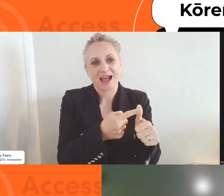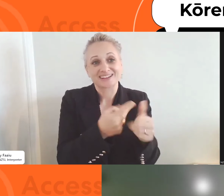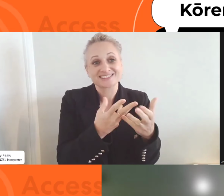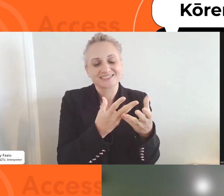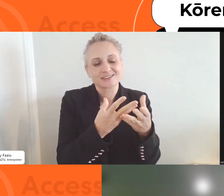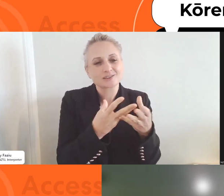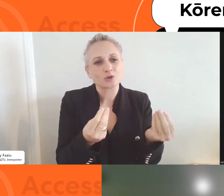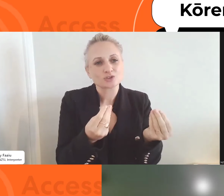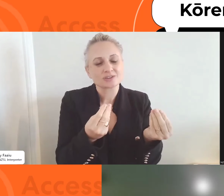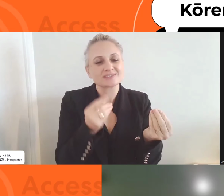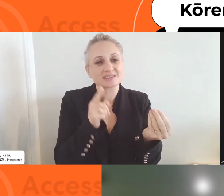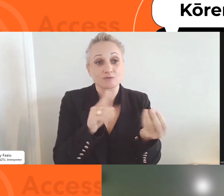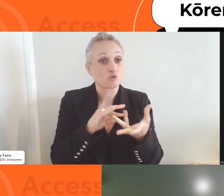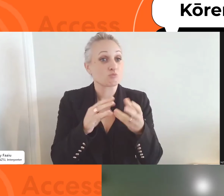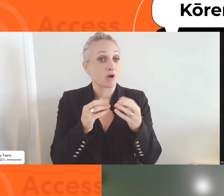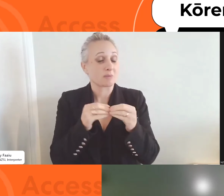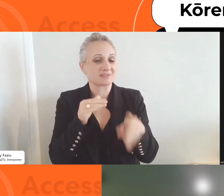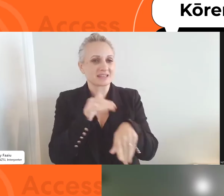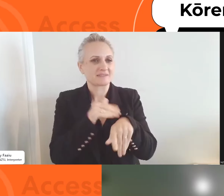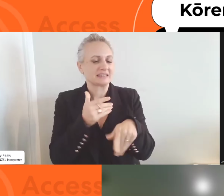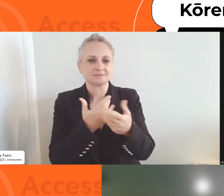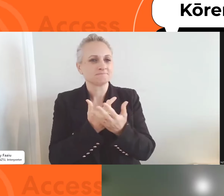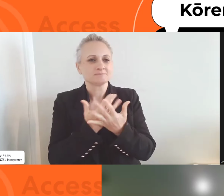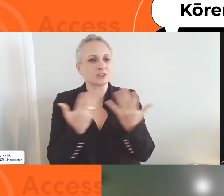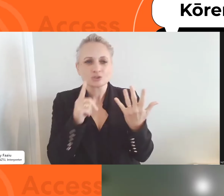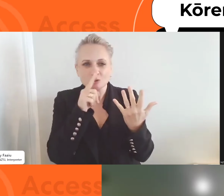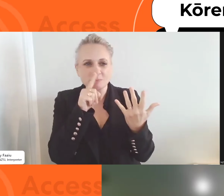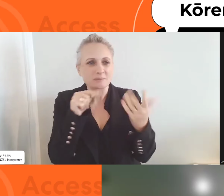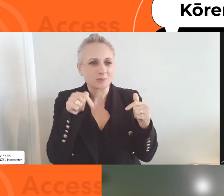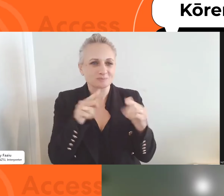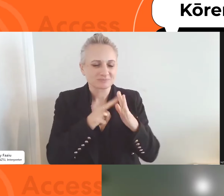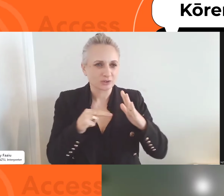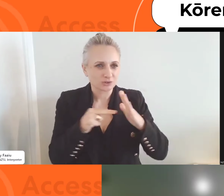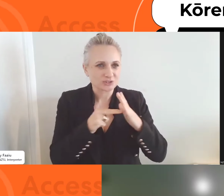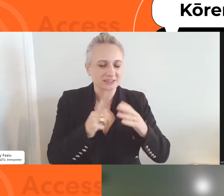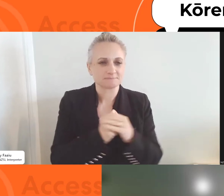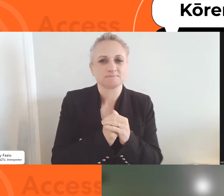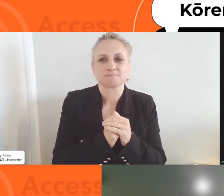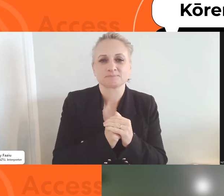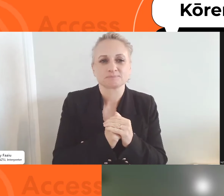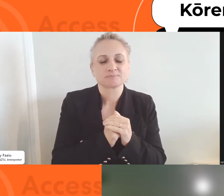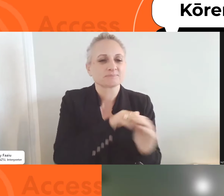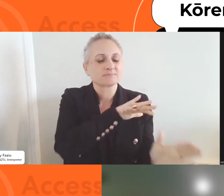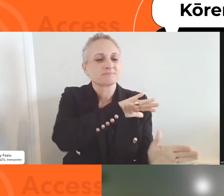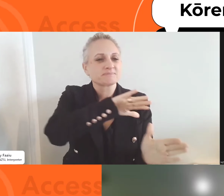Now we're going to move to our third panel, the creators, and